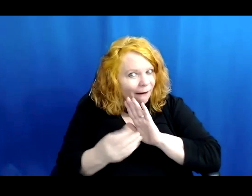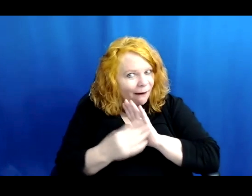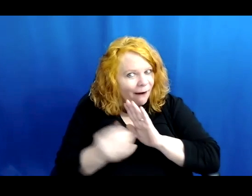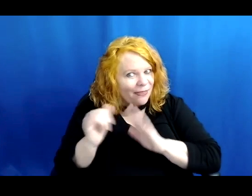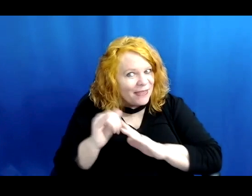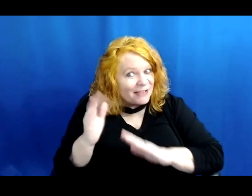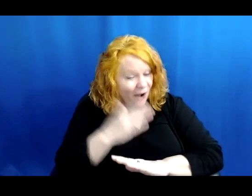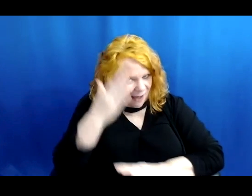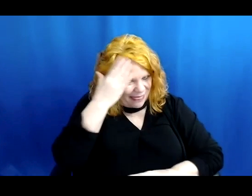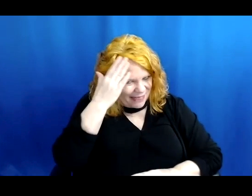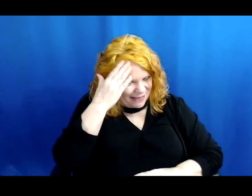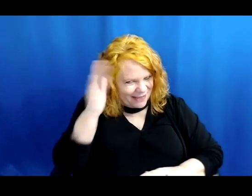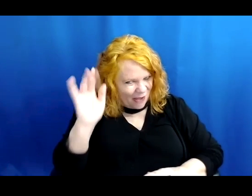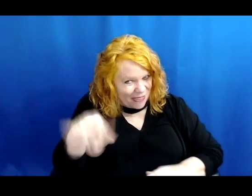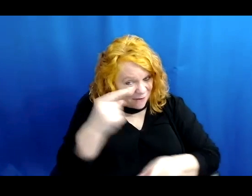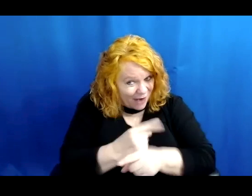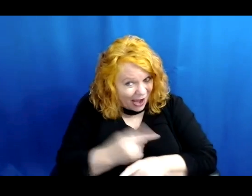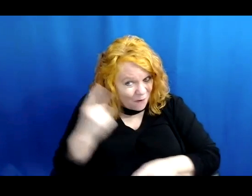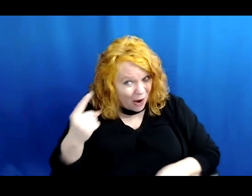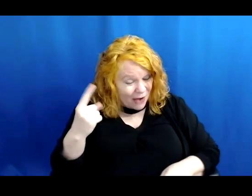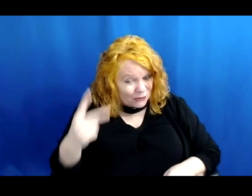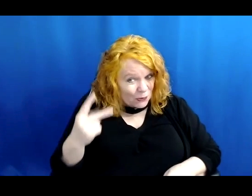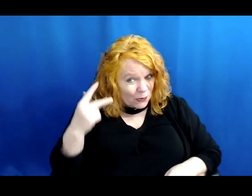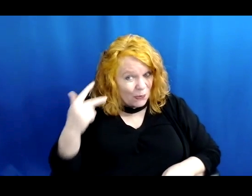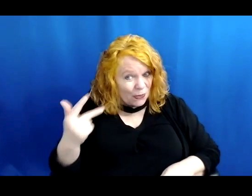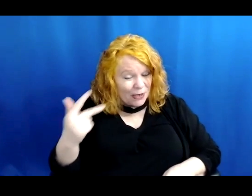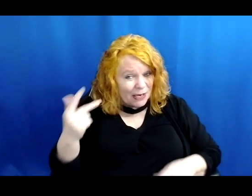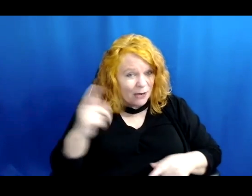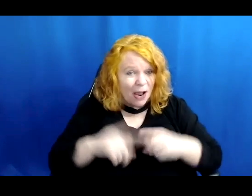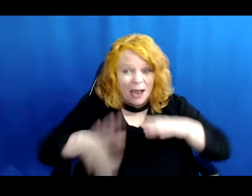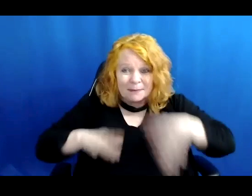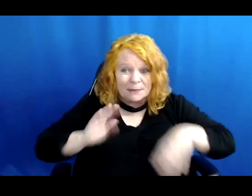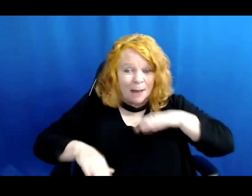I think we all know it by now. One, two, three.